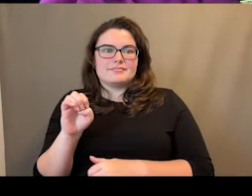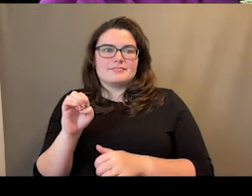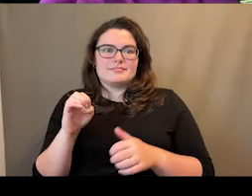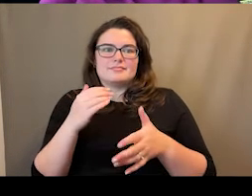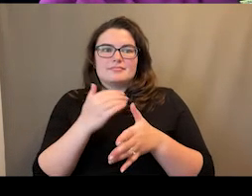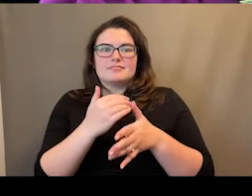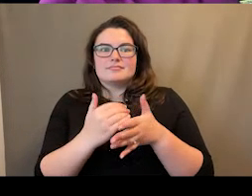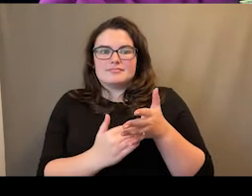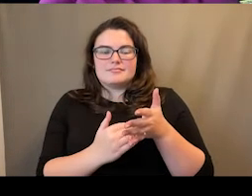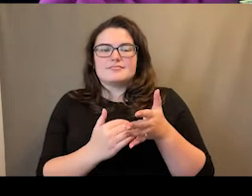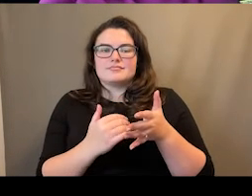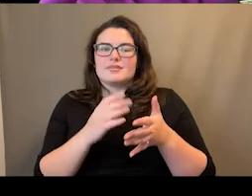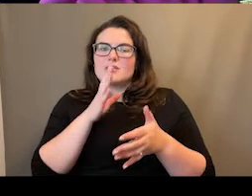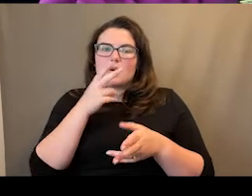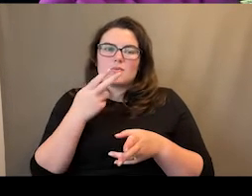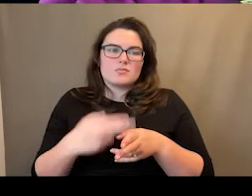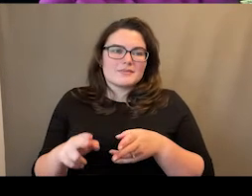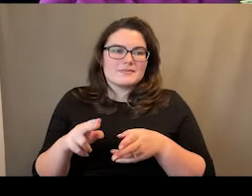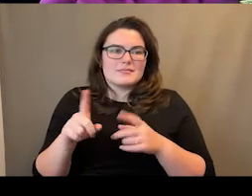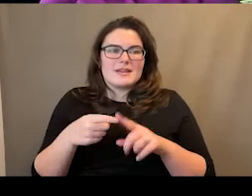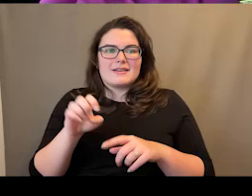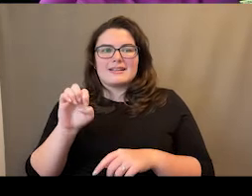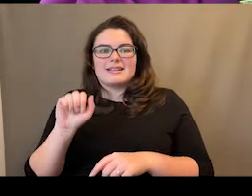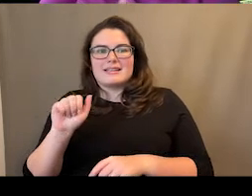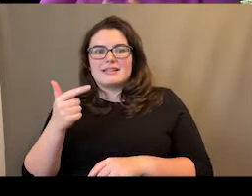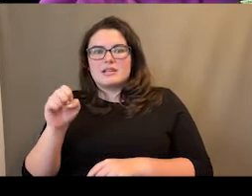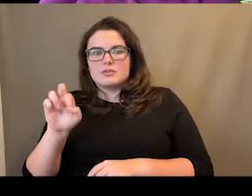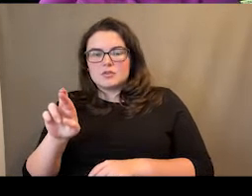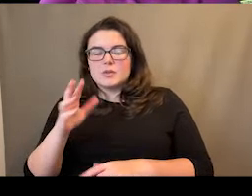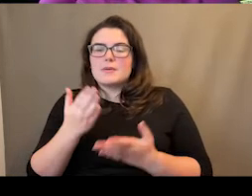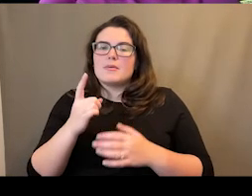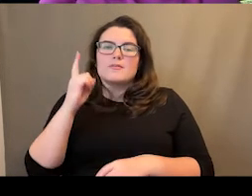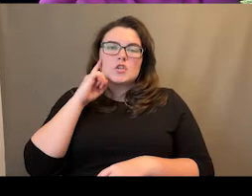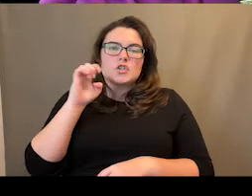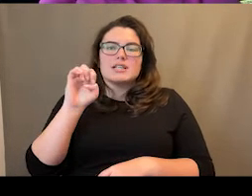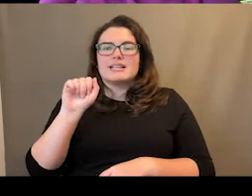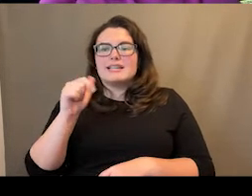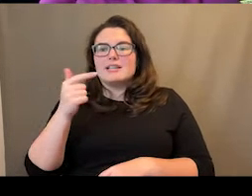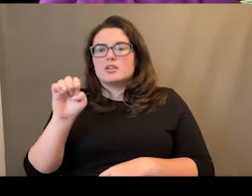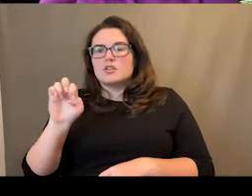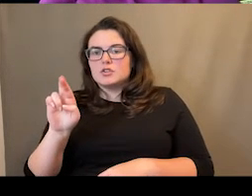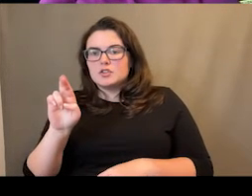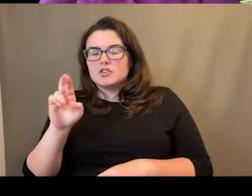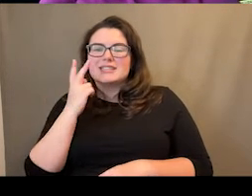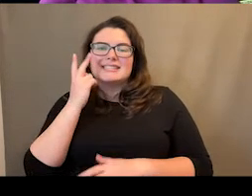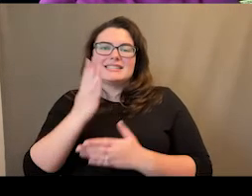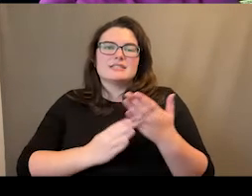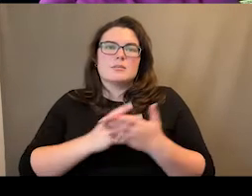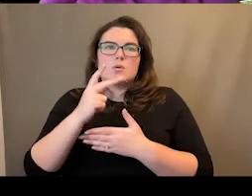talk briefly about EAGER. You may have heard the term EAGERS. See that some programs are accepting EAGERS.